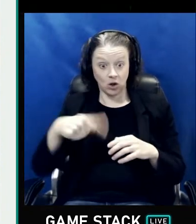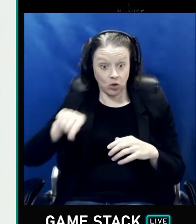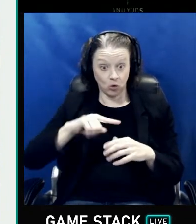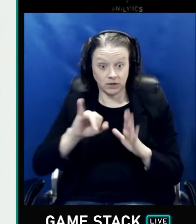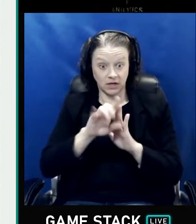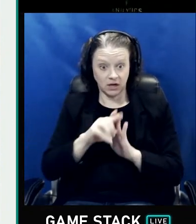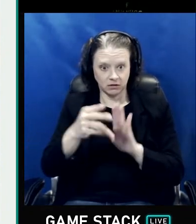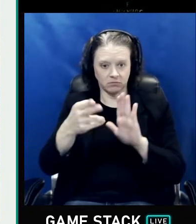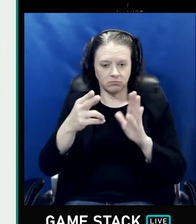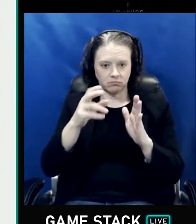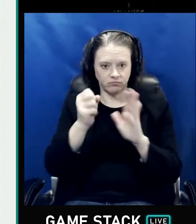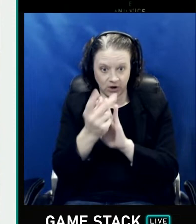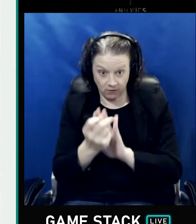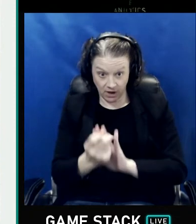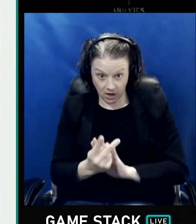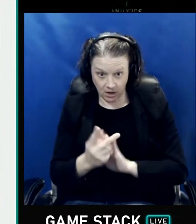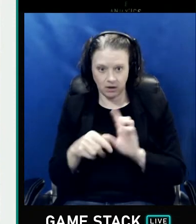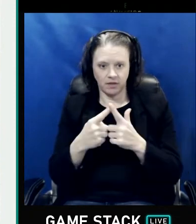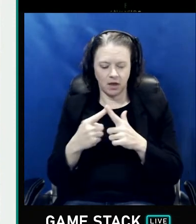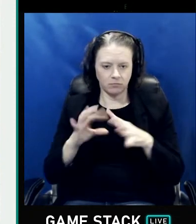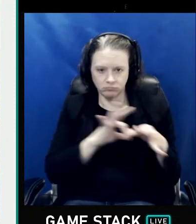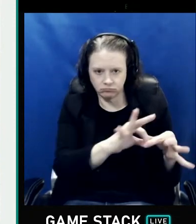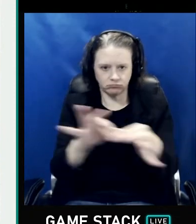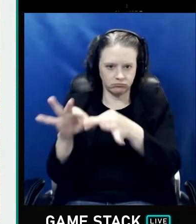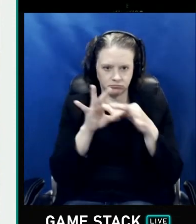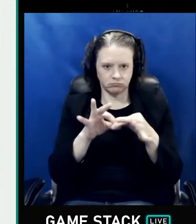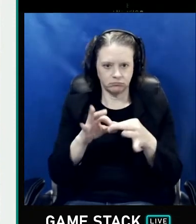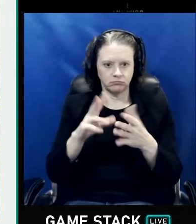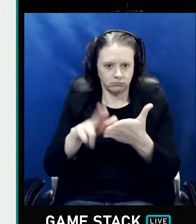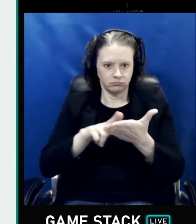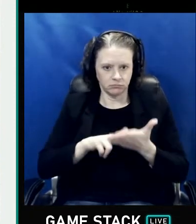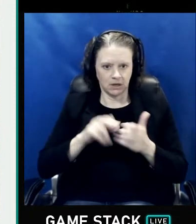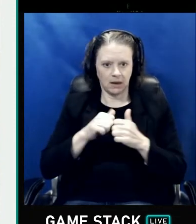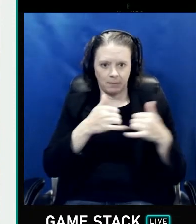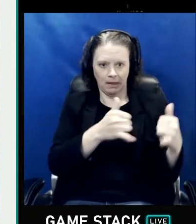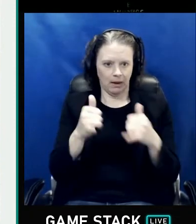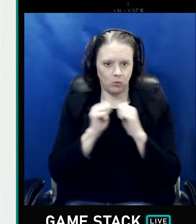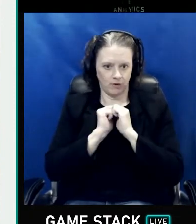together and playing. Azure support for 16 geo-distributed regions, get low